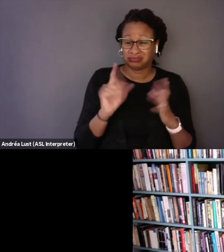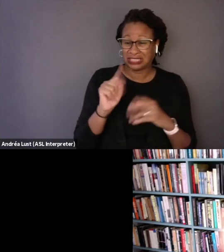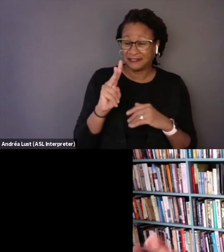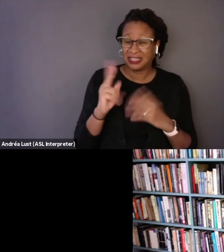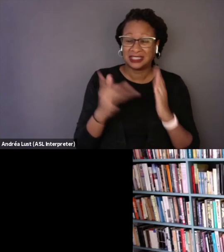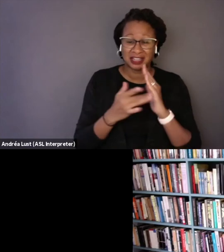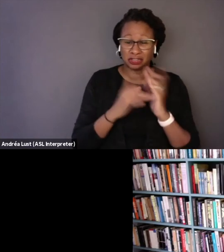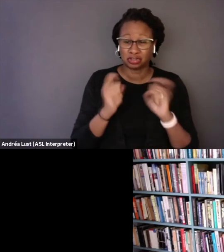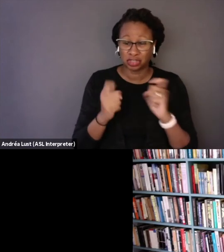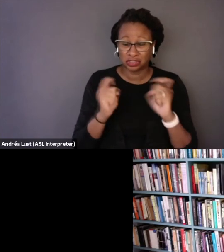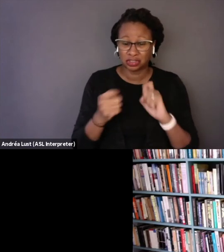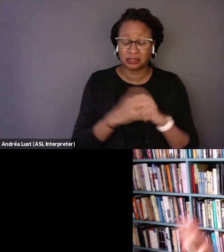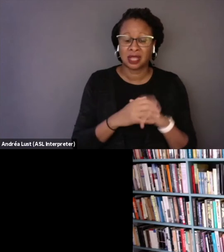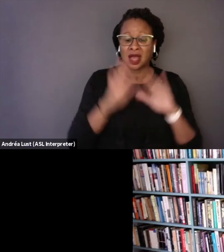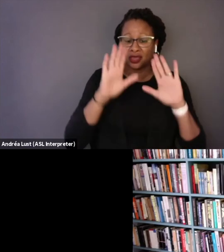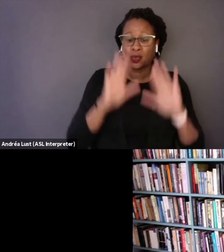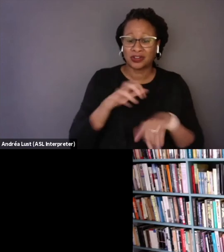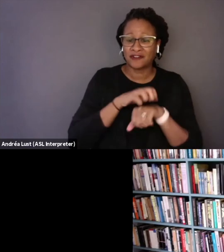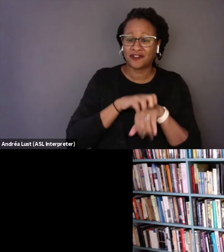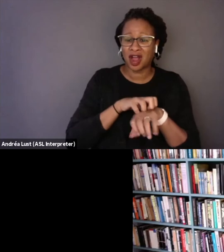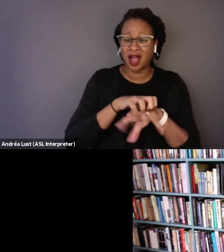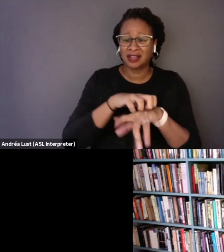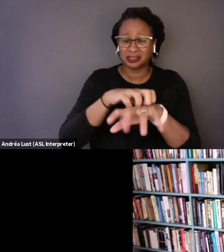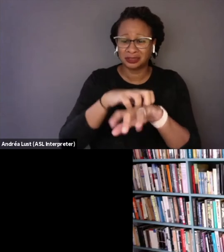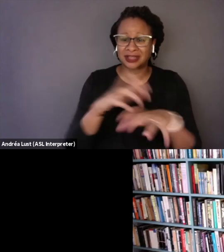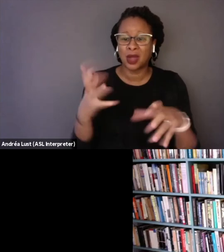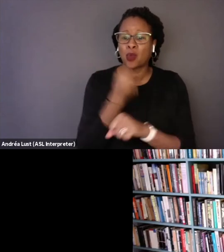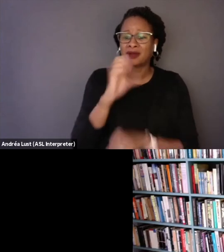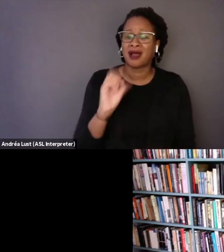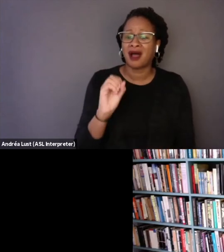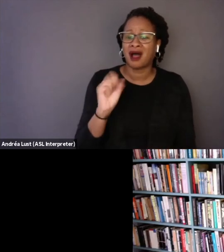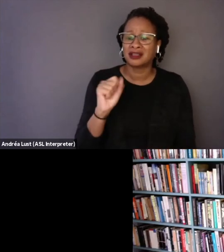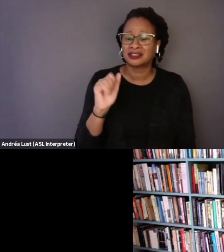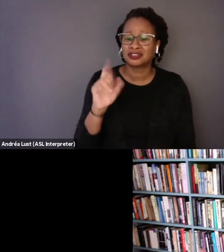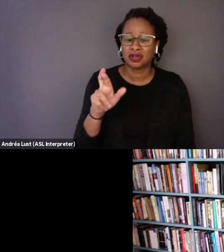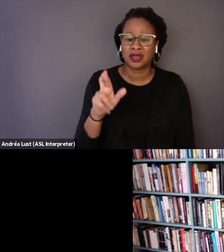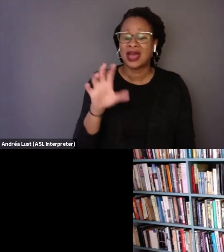The wonderful octopus feature that won the Oscar last year, that was made possible in some sense